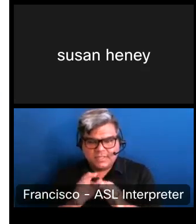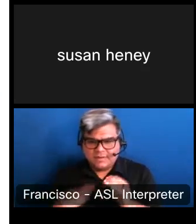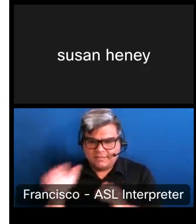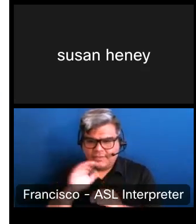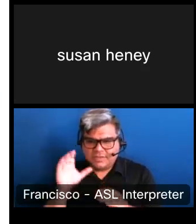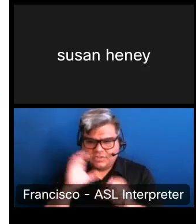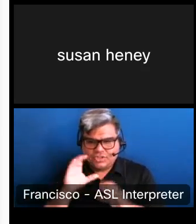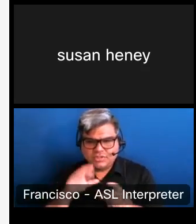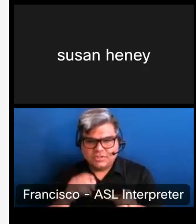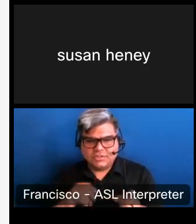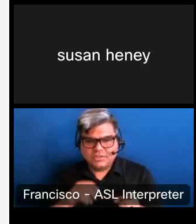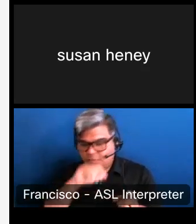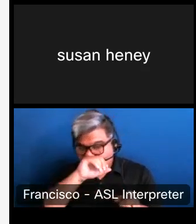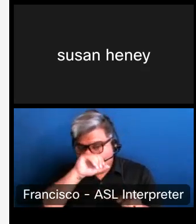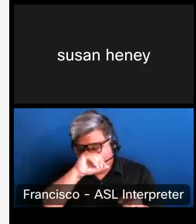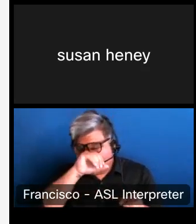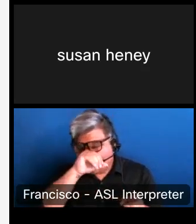I will need to select my Geography which is the State.